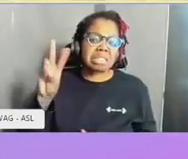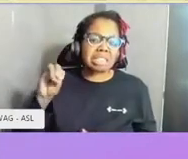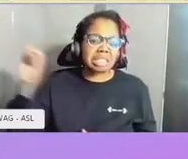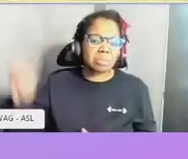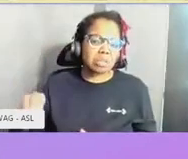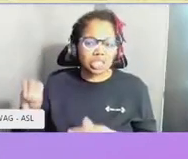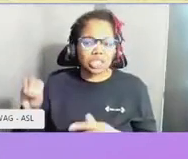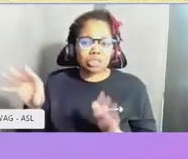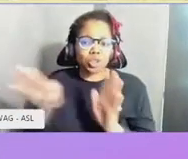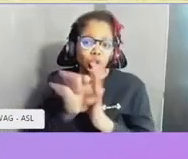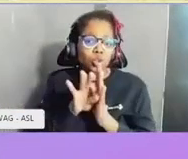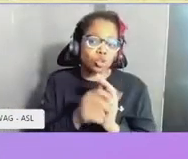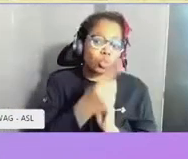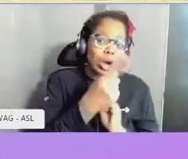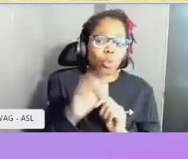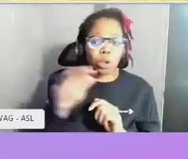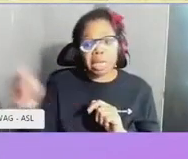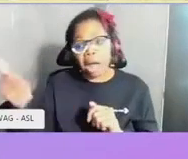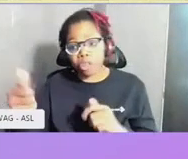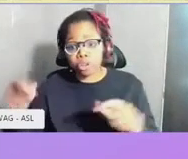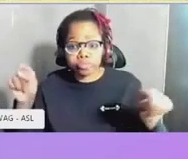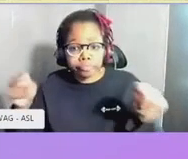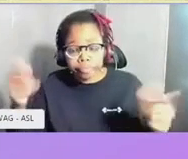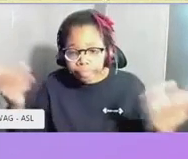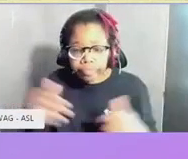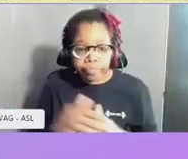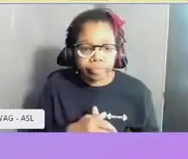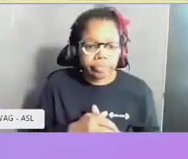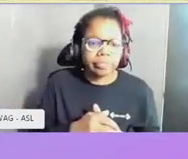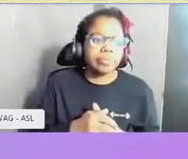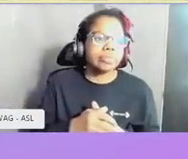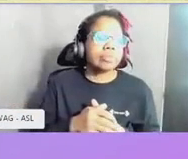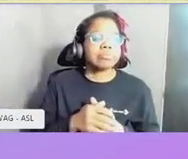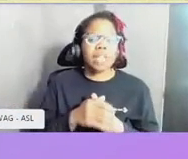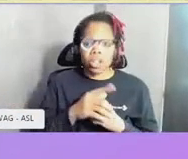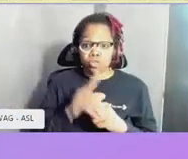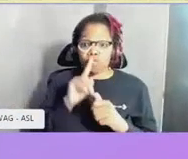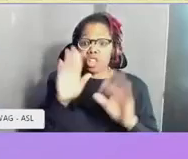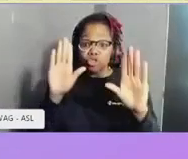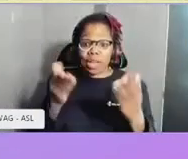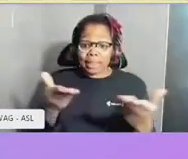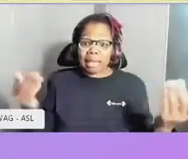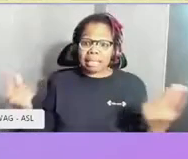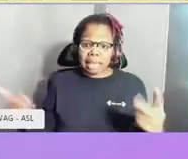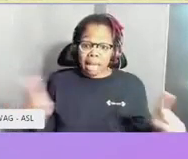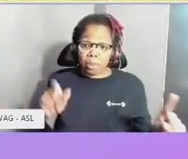would rather mark their ballot on paper or on comes screen. And it somewhere between 35%